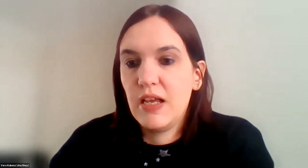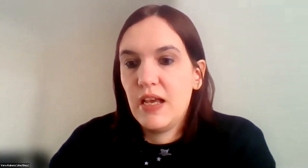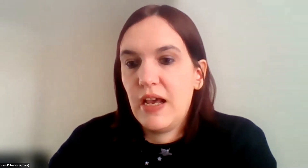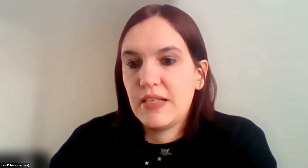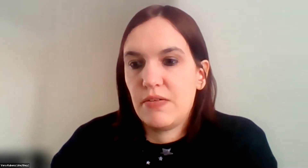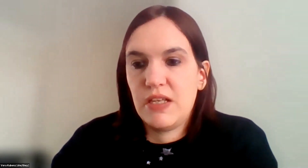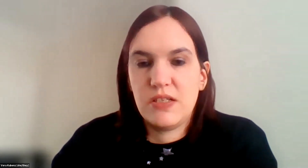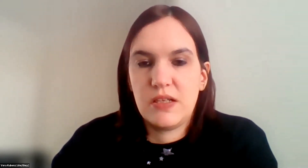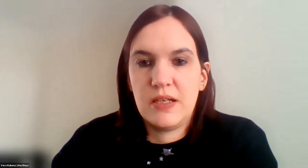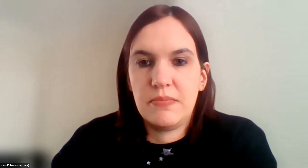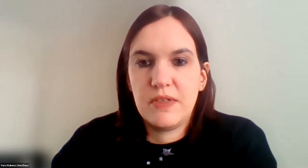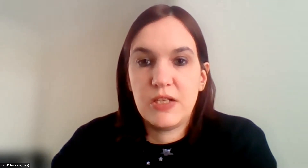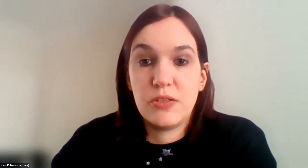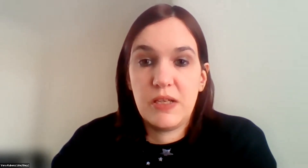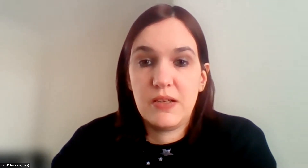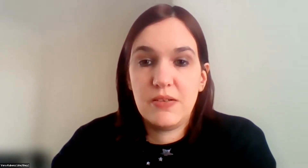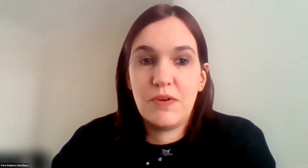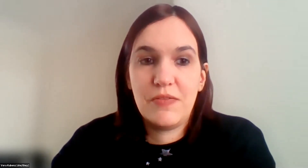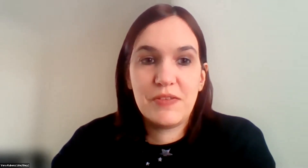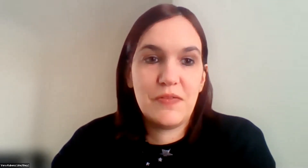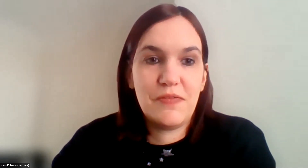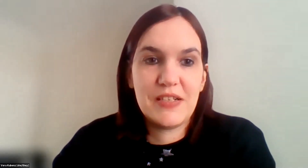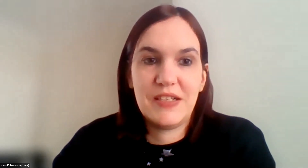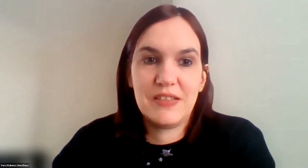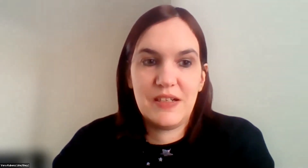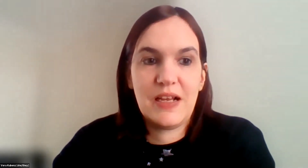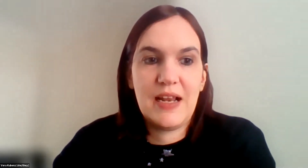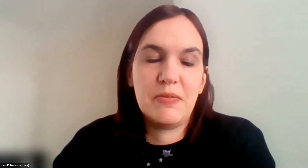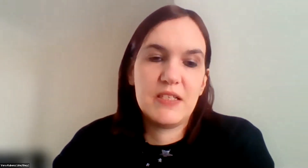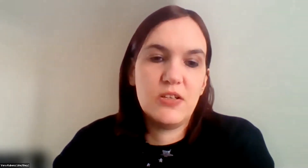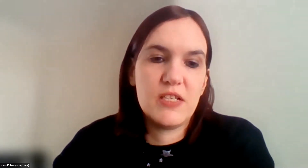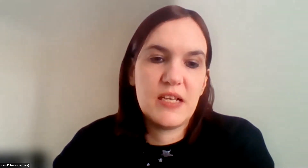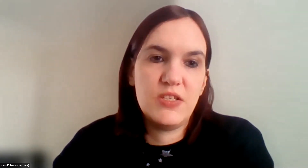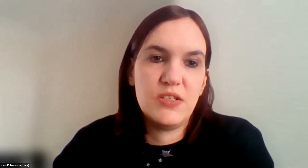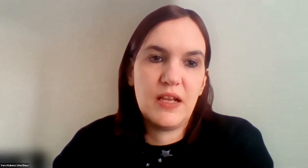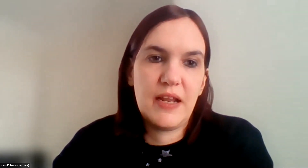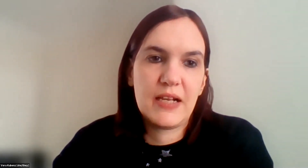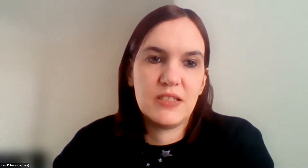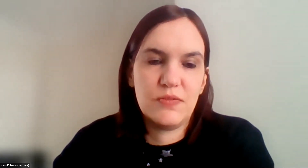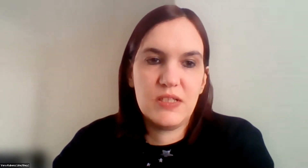SRH tends to be one of the sort of the first things labeled as non-essential and access